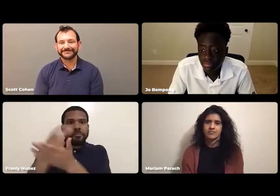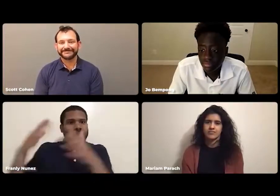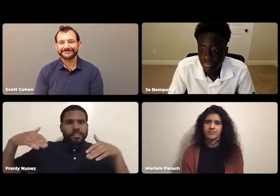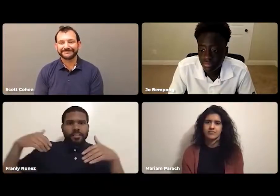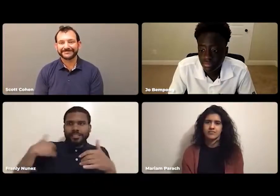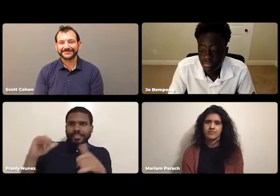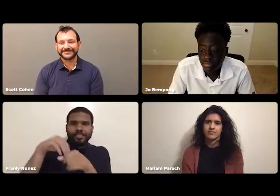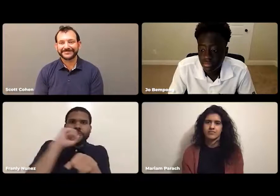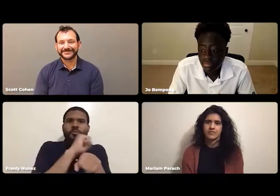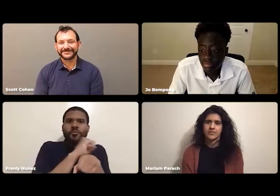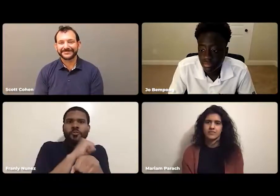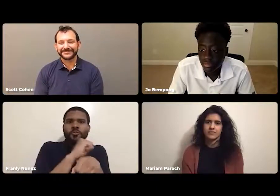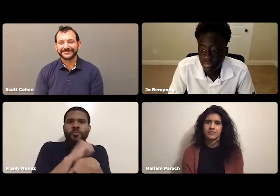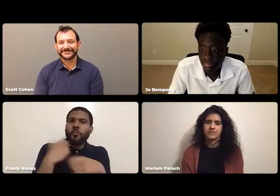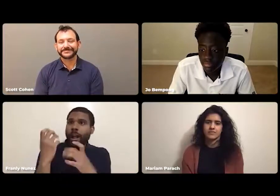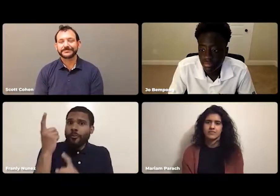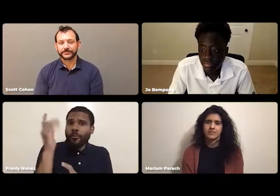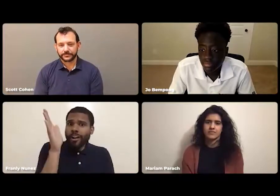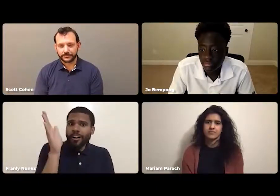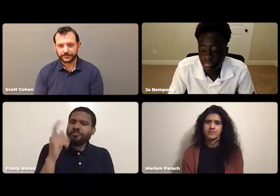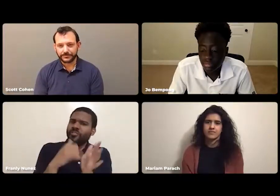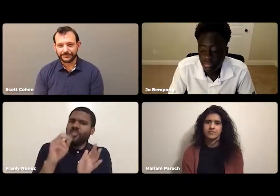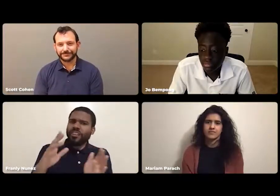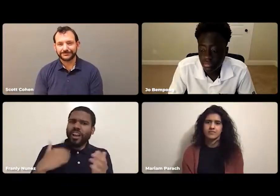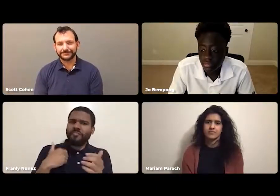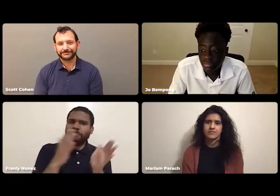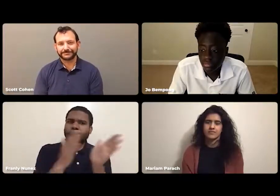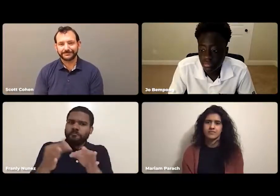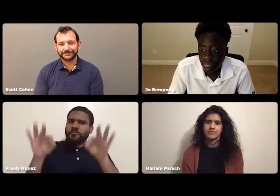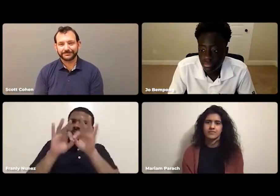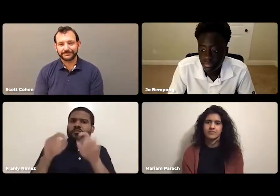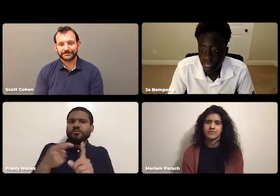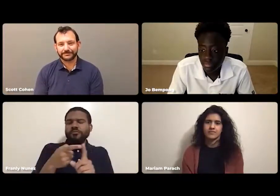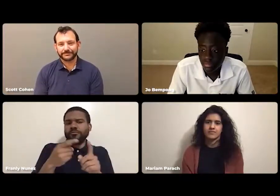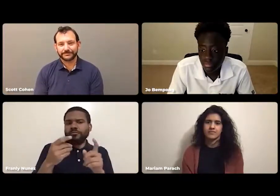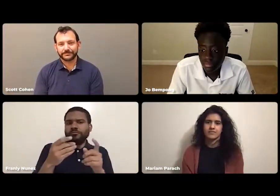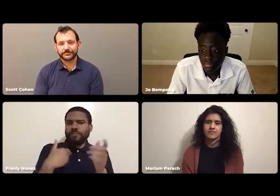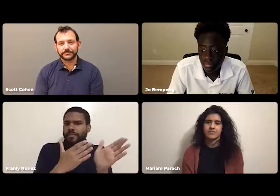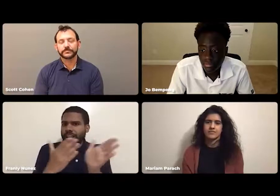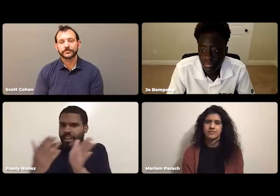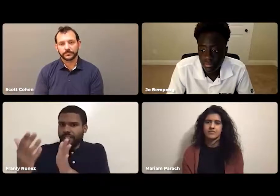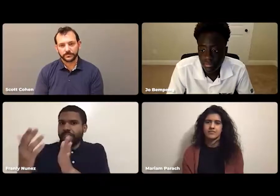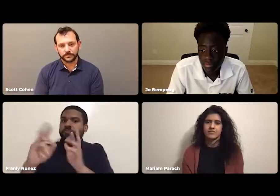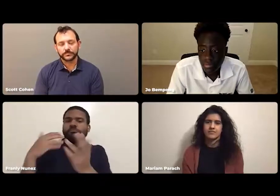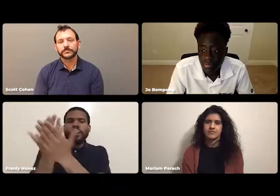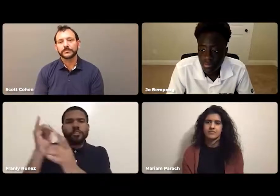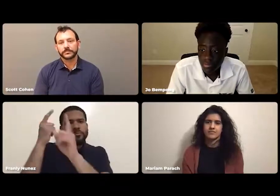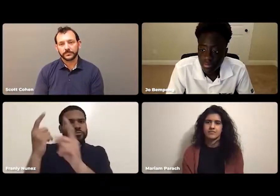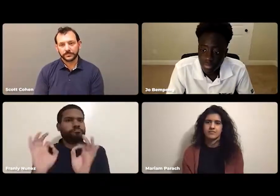later in life. But, what's important is to make a plan.